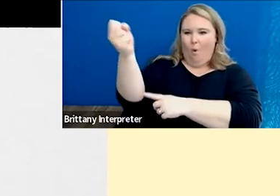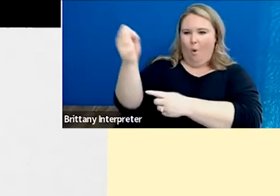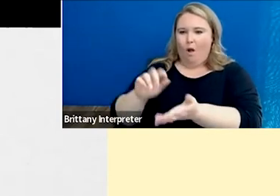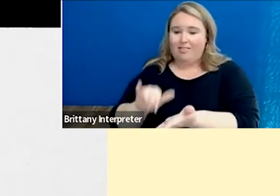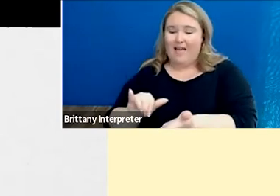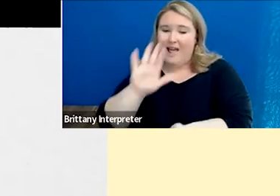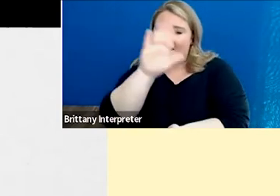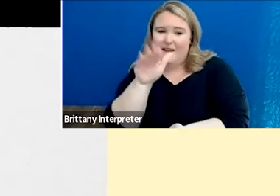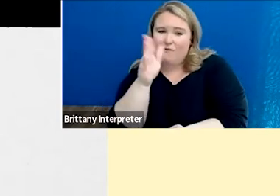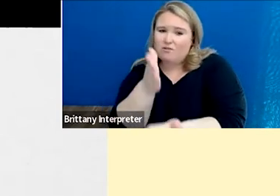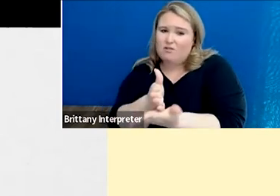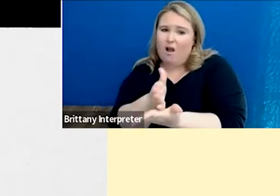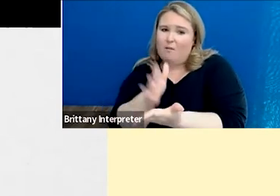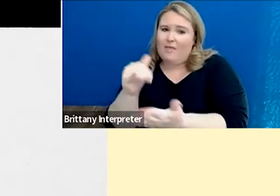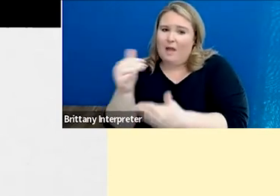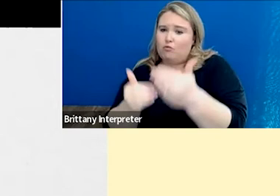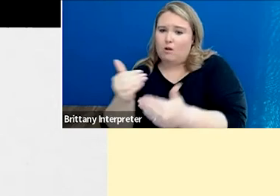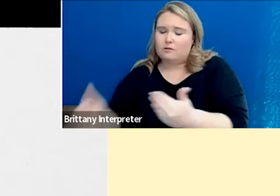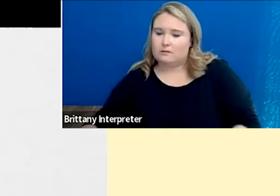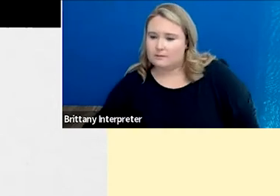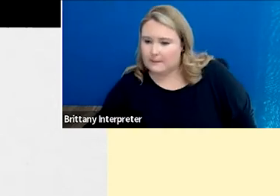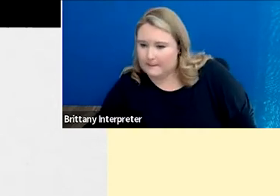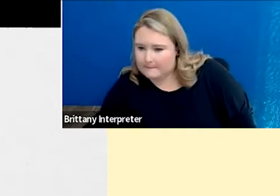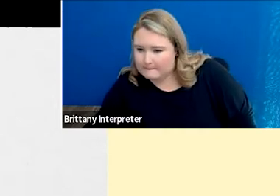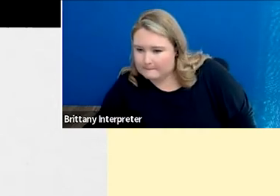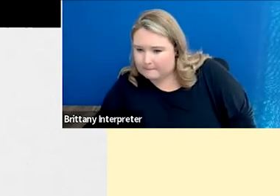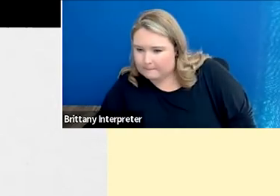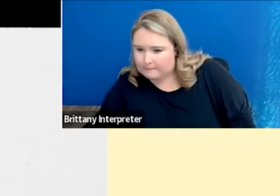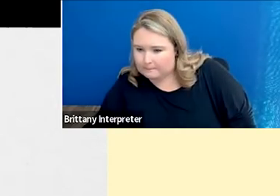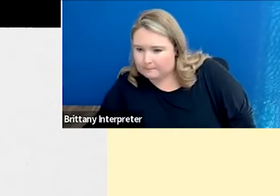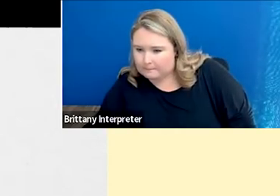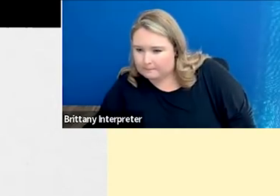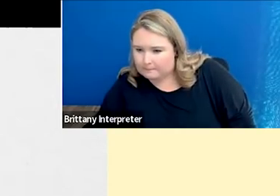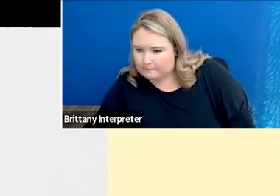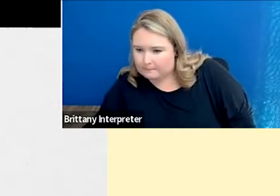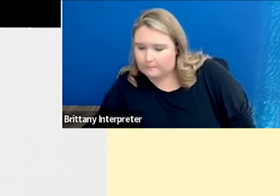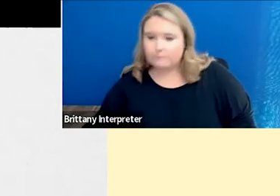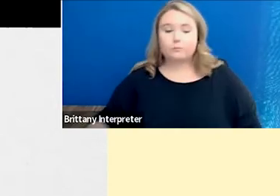the eviction process, even in the height of the pandemic. Again, while we're trying to take care of loved ones